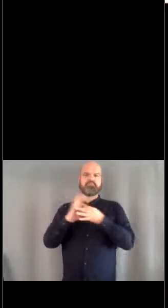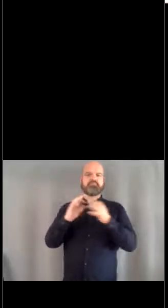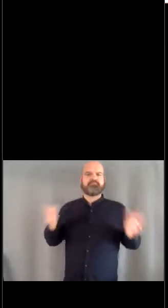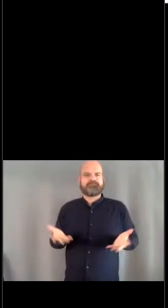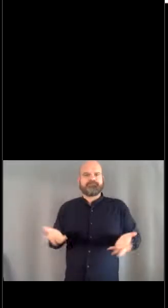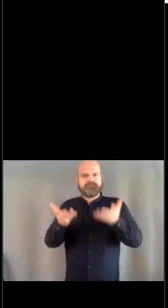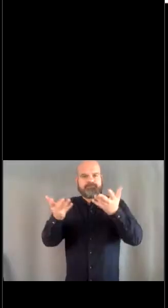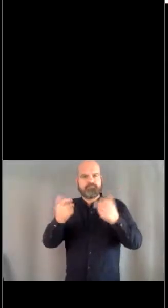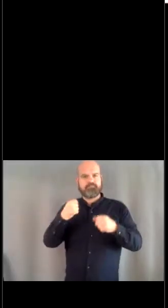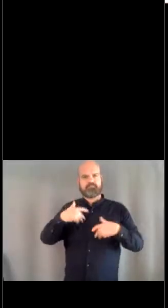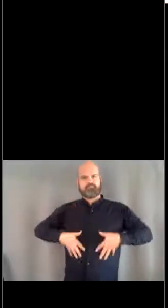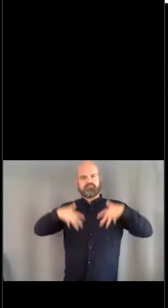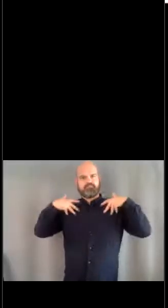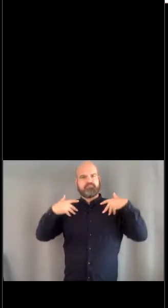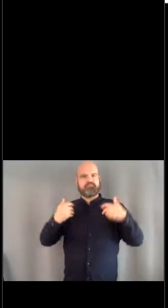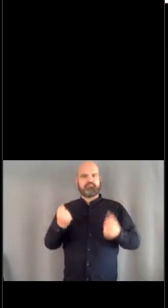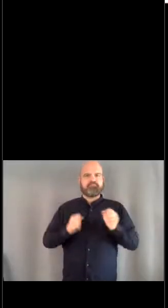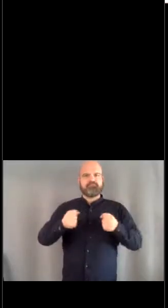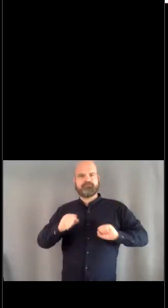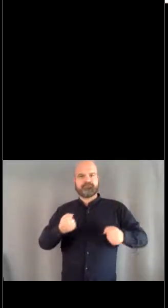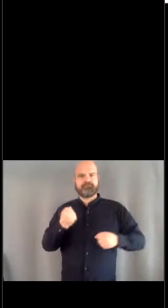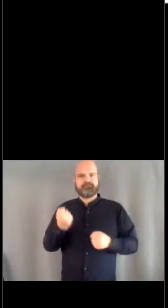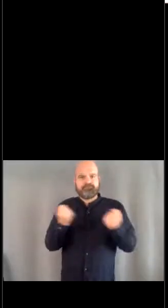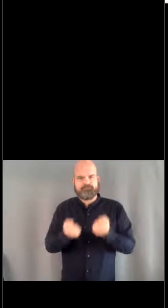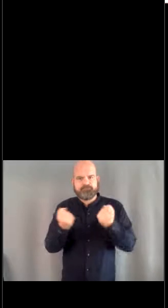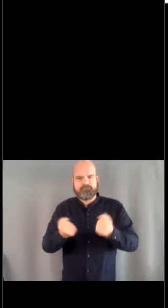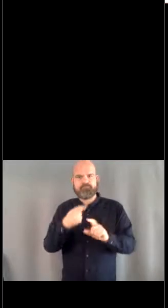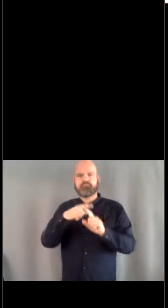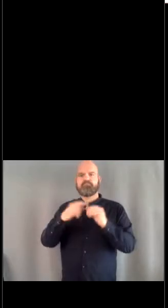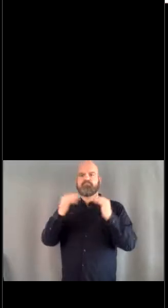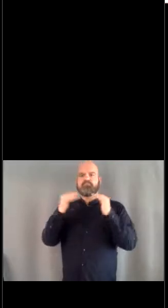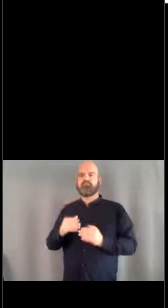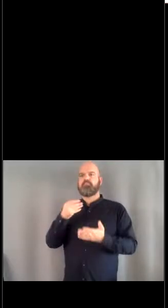concessions like a tax exemption that Morgon was talking about in Kenya.